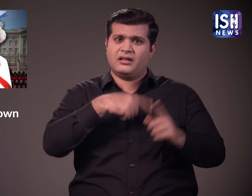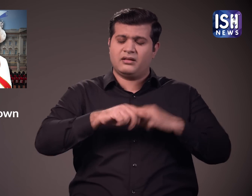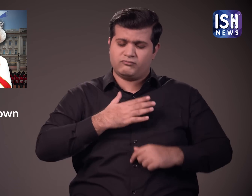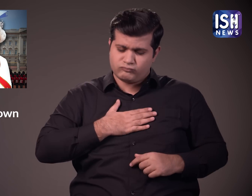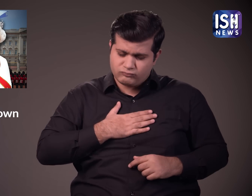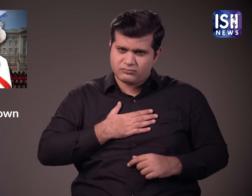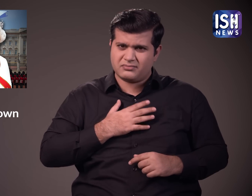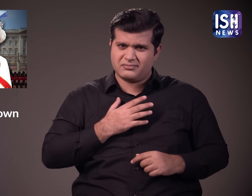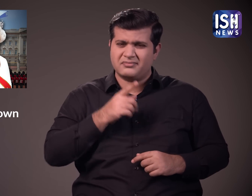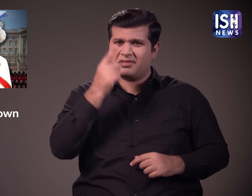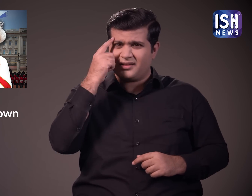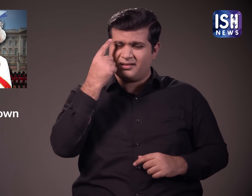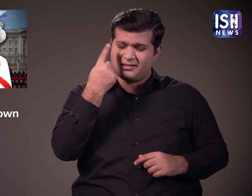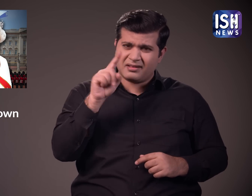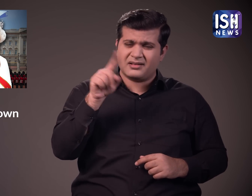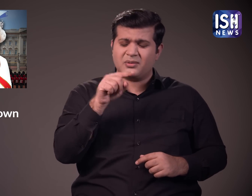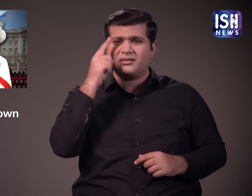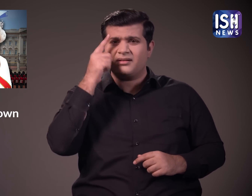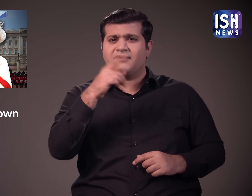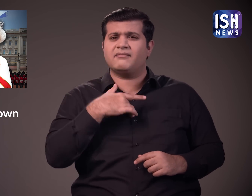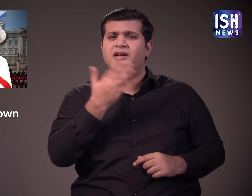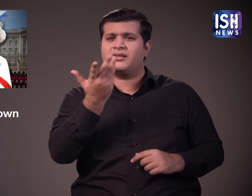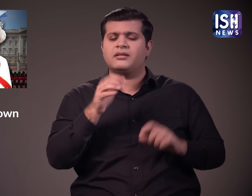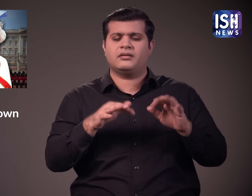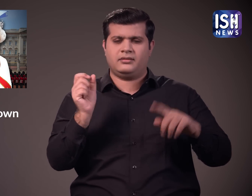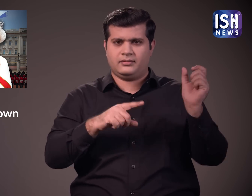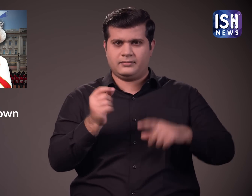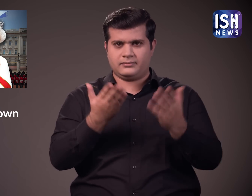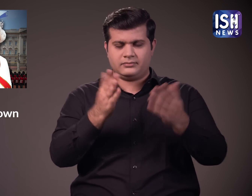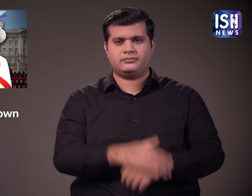do you think that we should mourn Queen's death? Let us know in the comments.